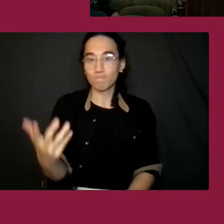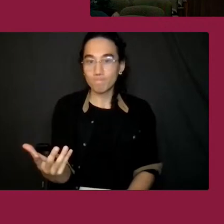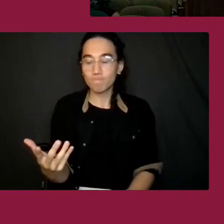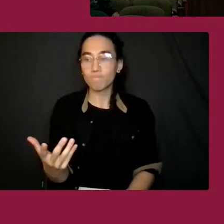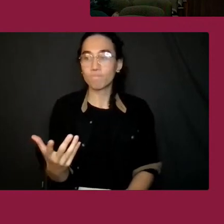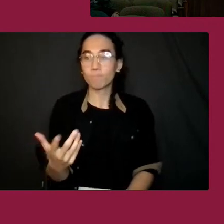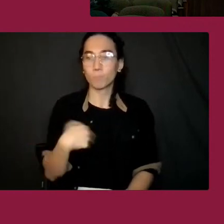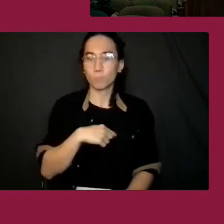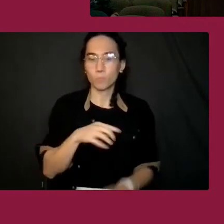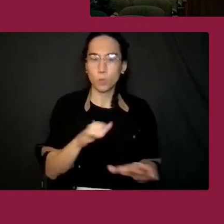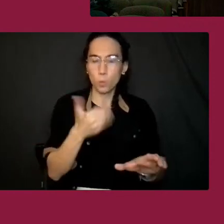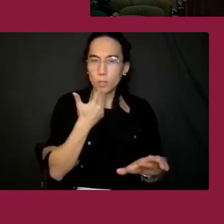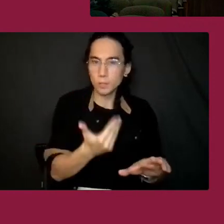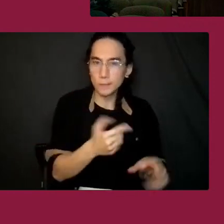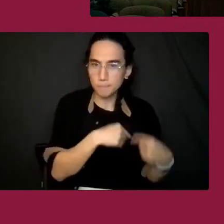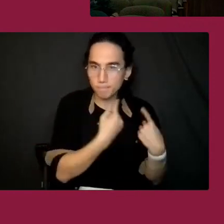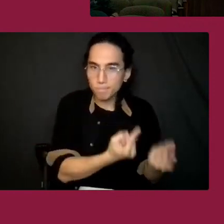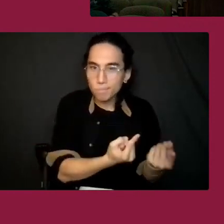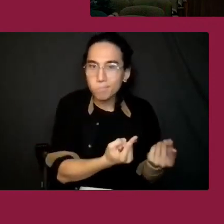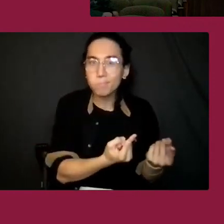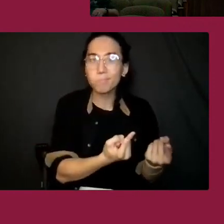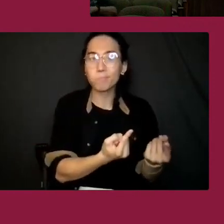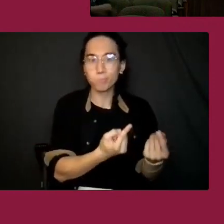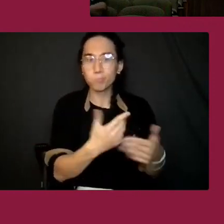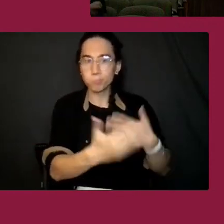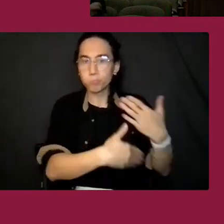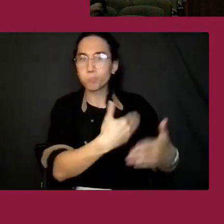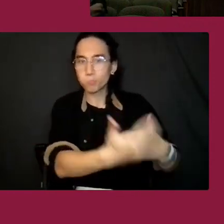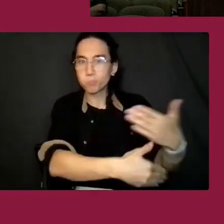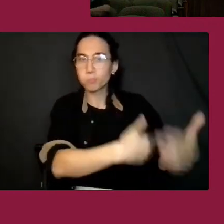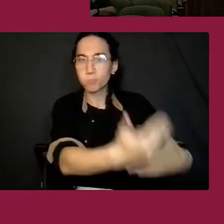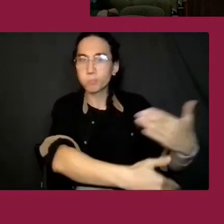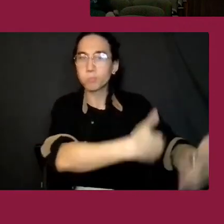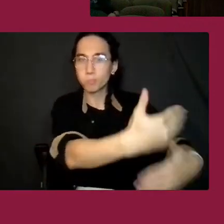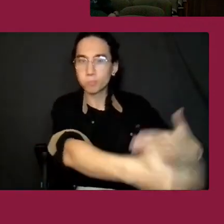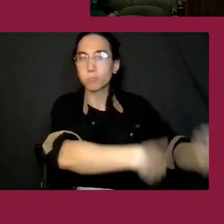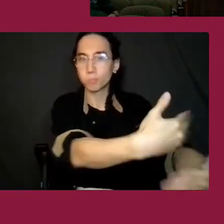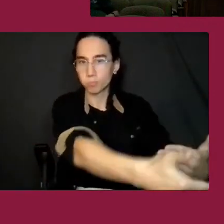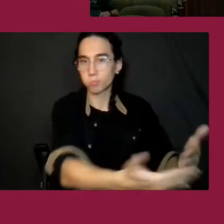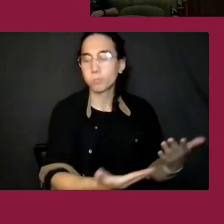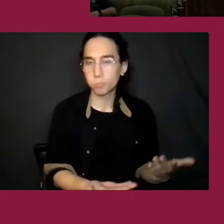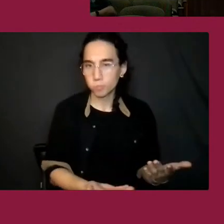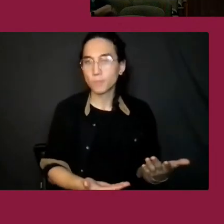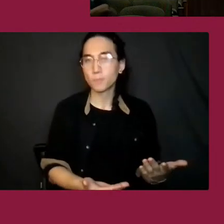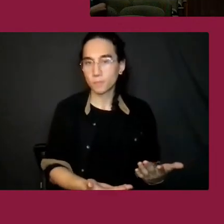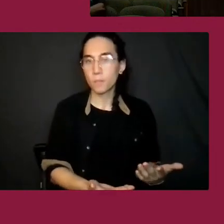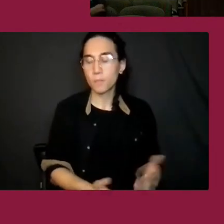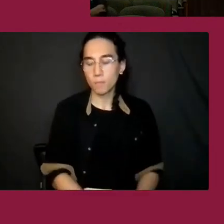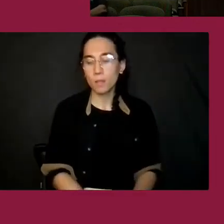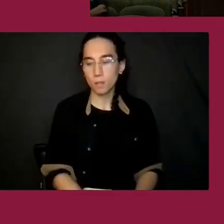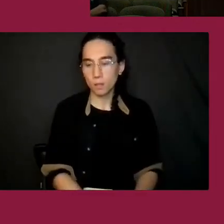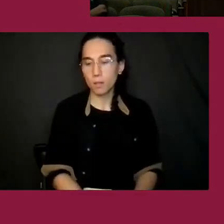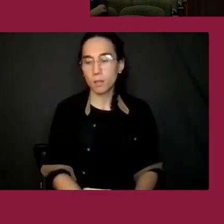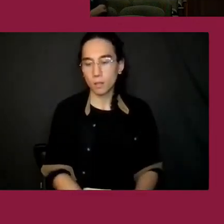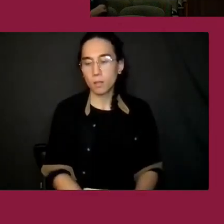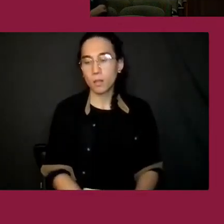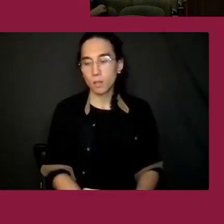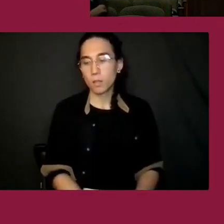for themselves, and everything is running smoothly on our end. Uh, I will say a couple of events.